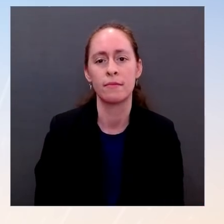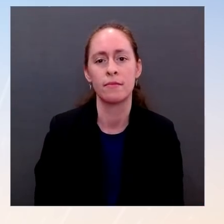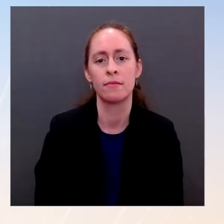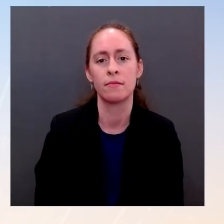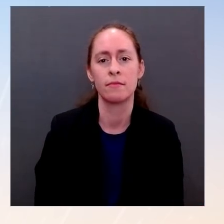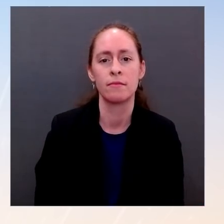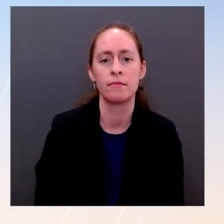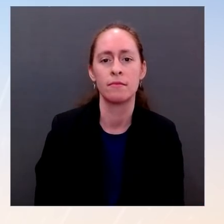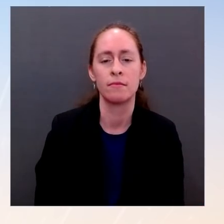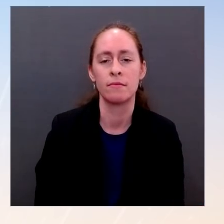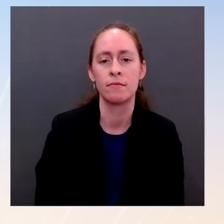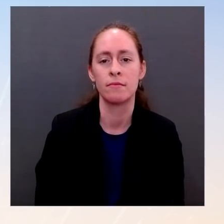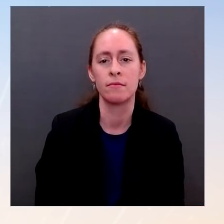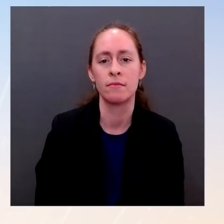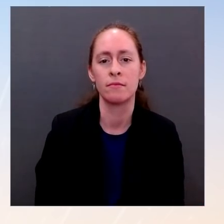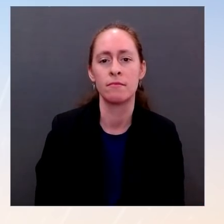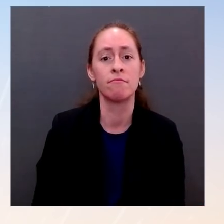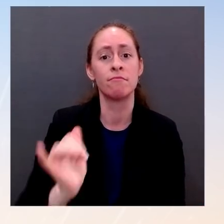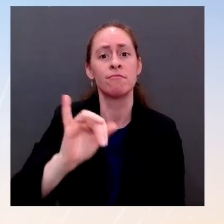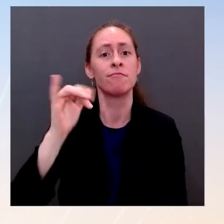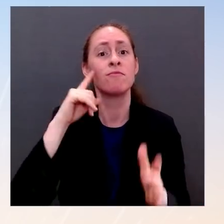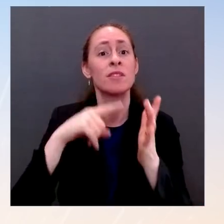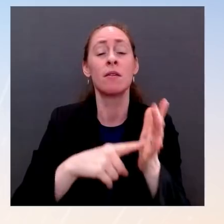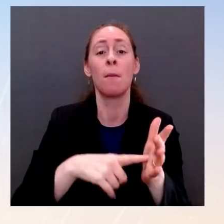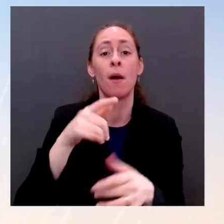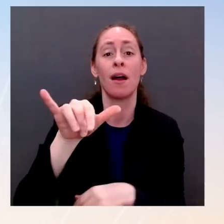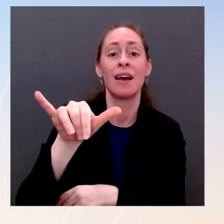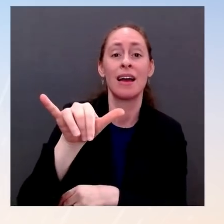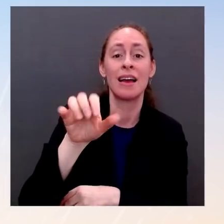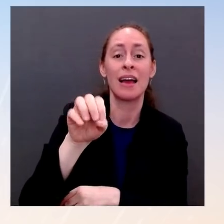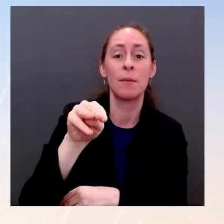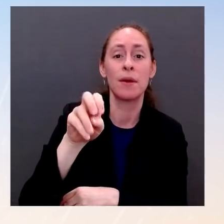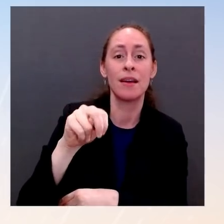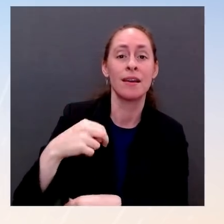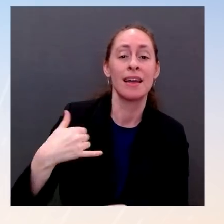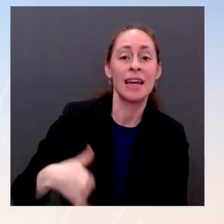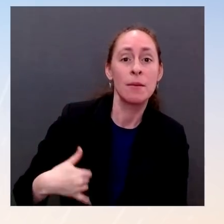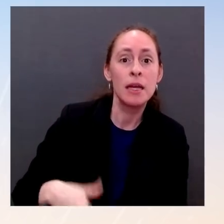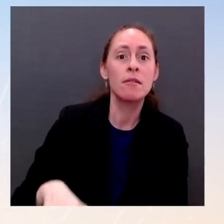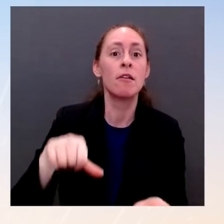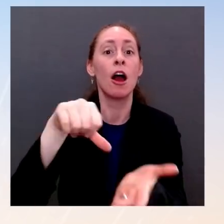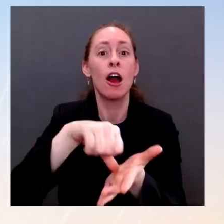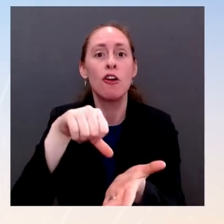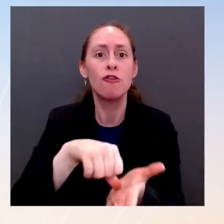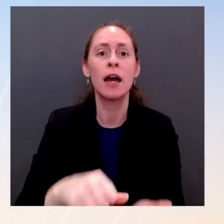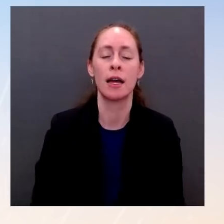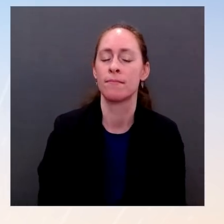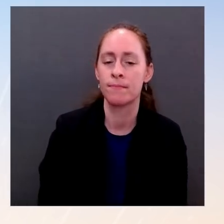So there are a range of topics that were discussed. The Press: And just to clarify: Is this the beginning of that discussion about a potential collaborative